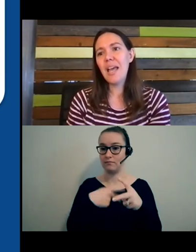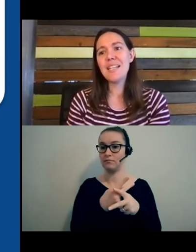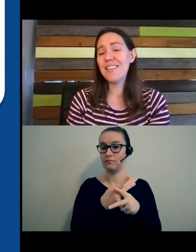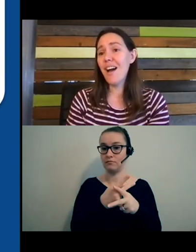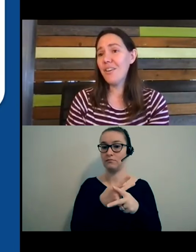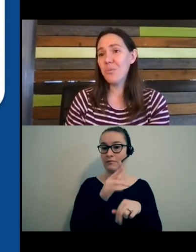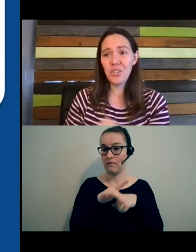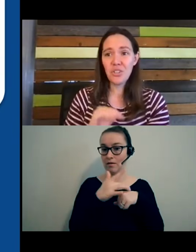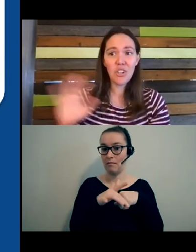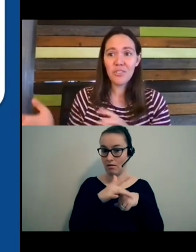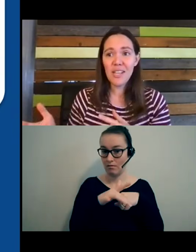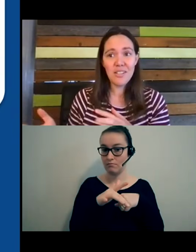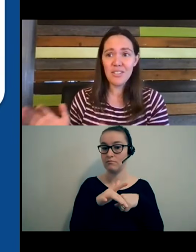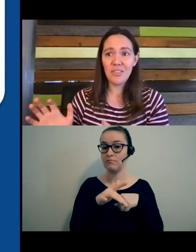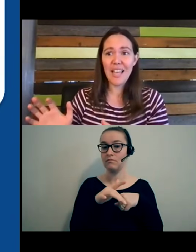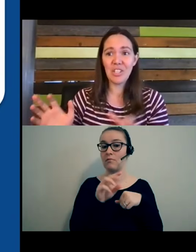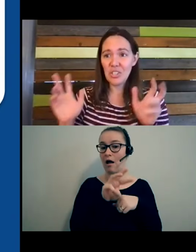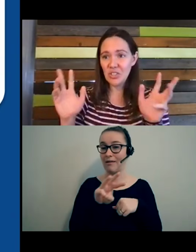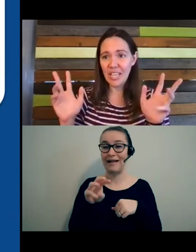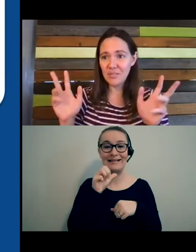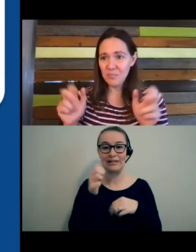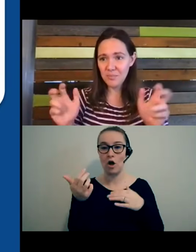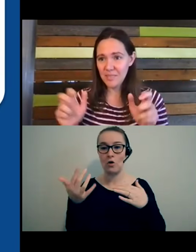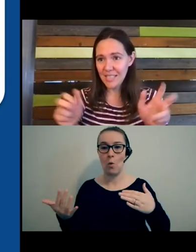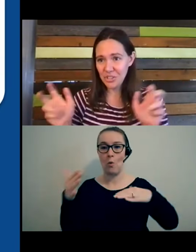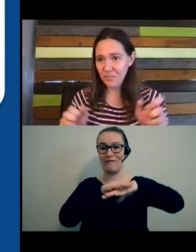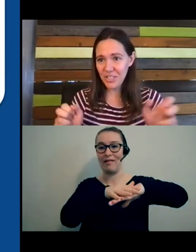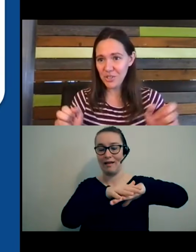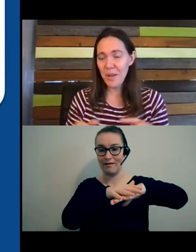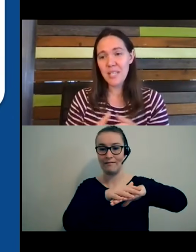It is not one of those overlays that, like, says it'll fix your website.